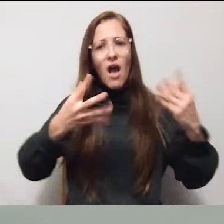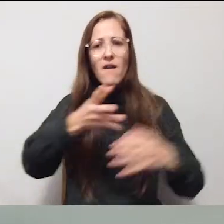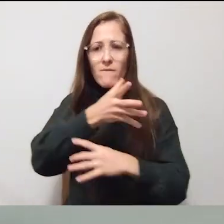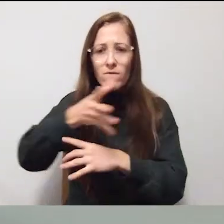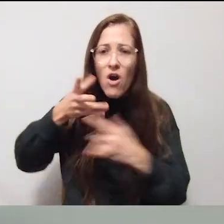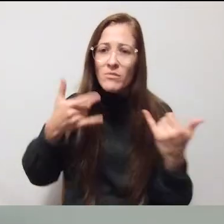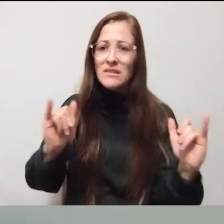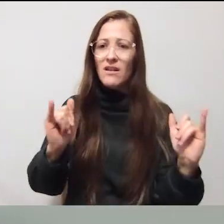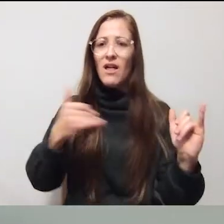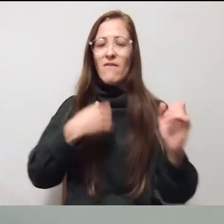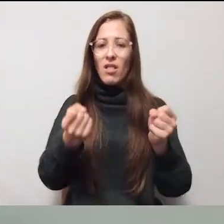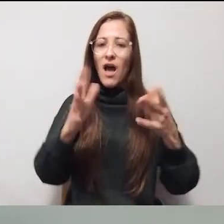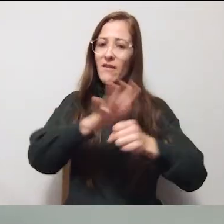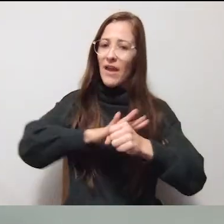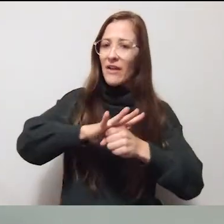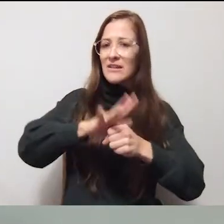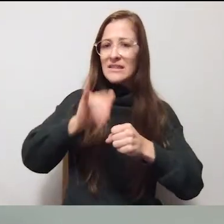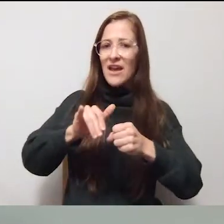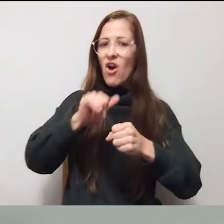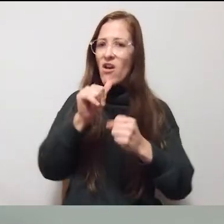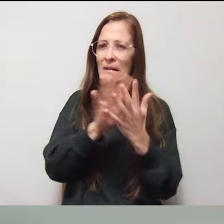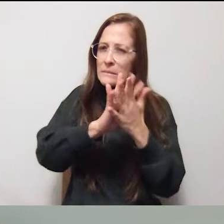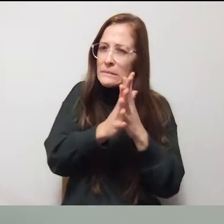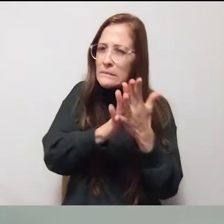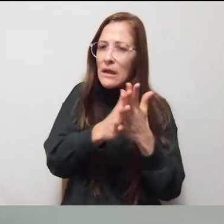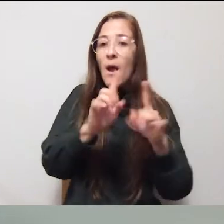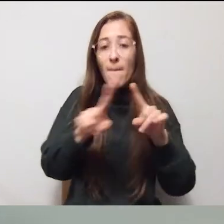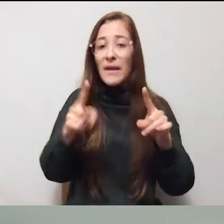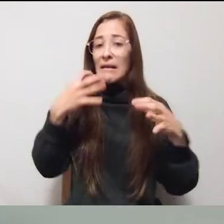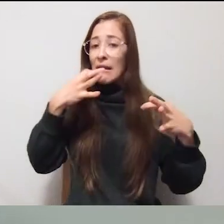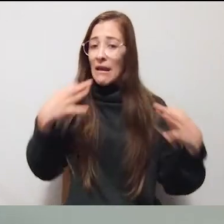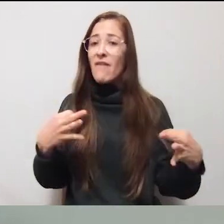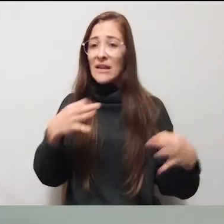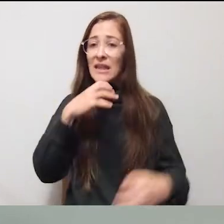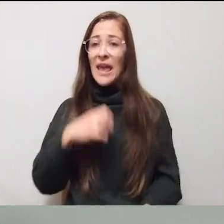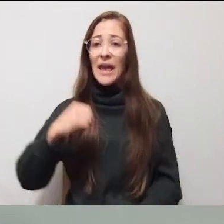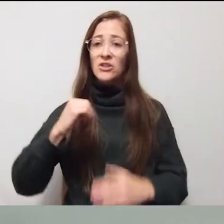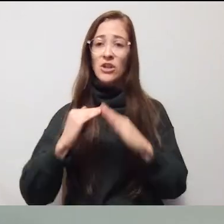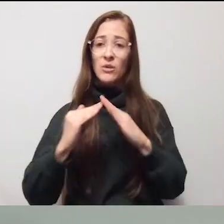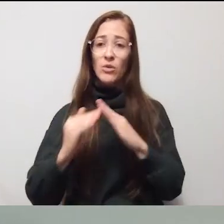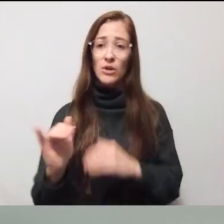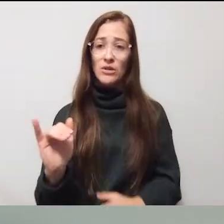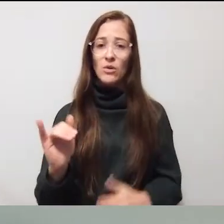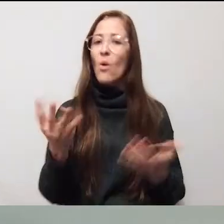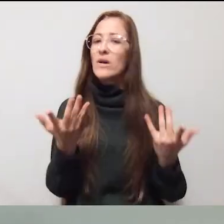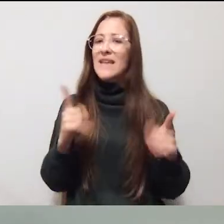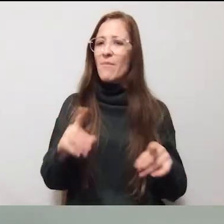and we have a lot of areas that are not densely populated, but certainly they're an aging community as well. What's happening in New York state